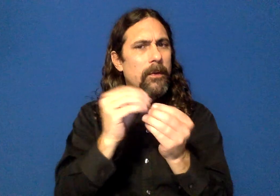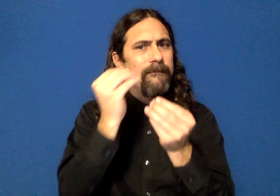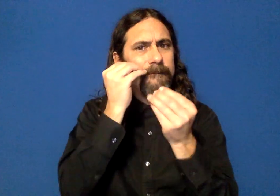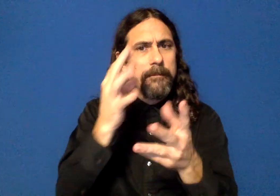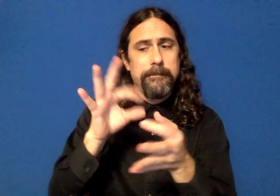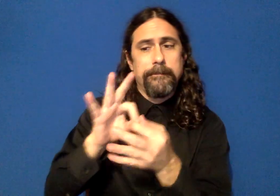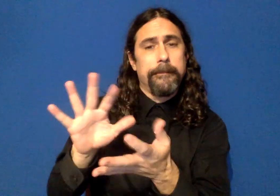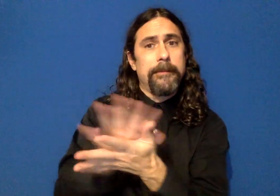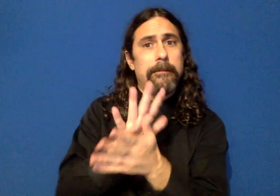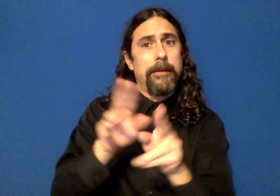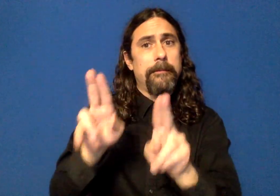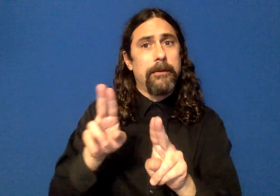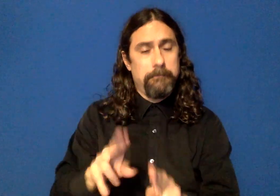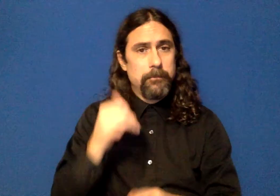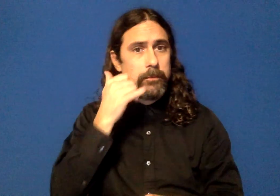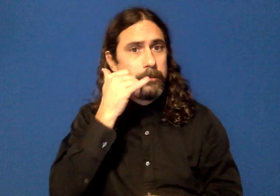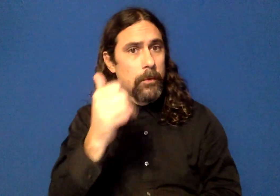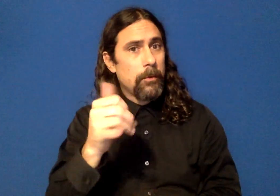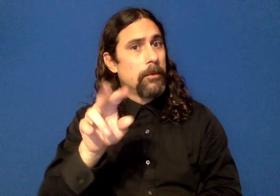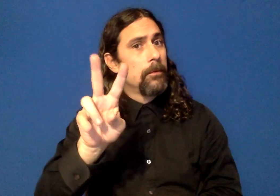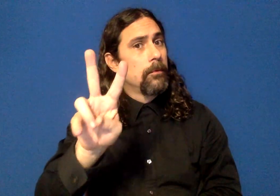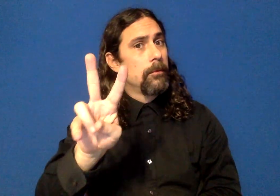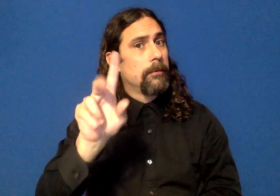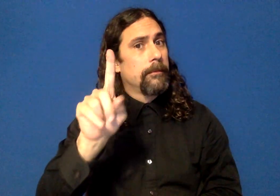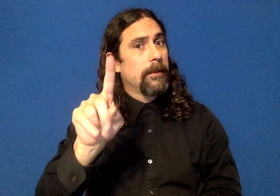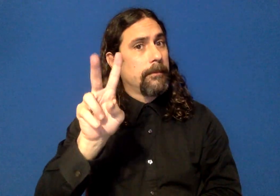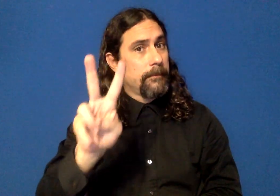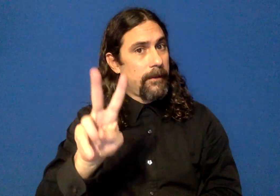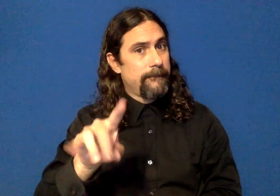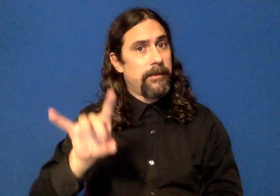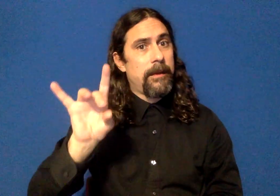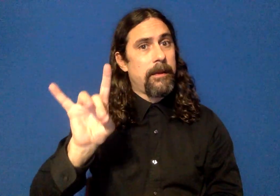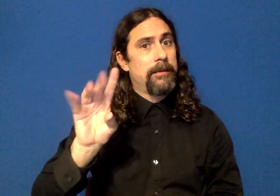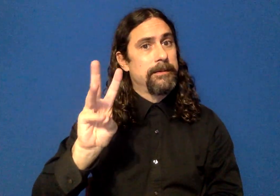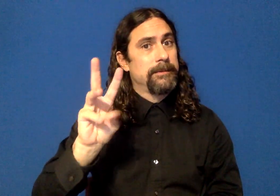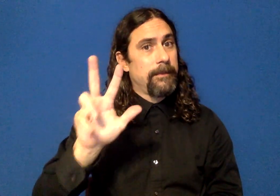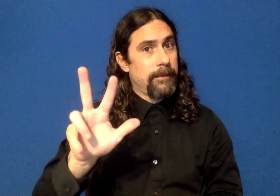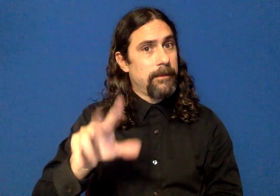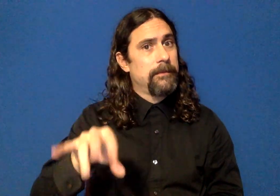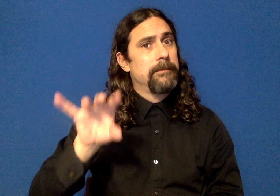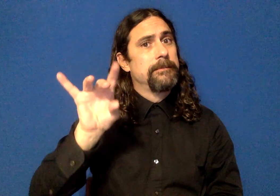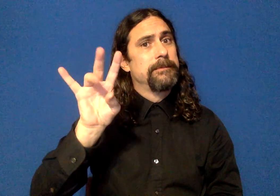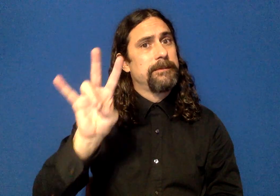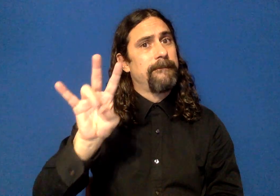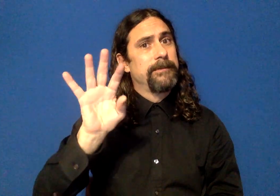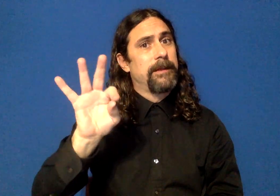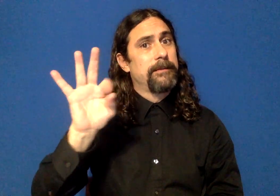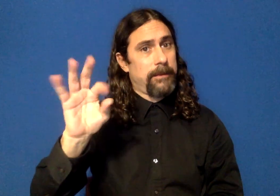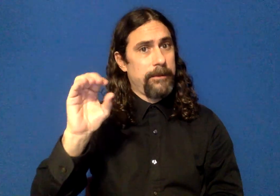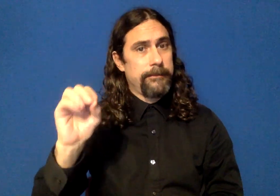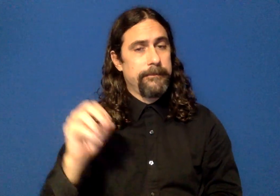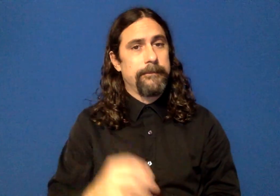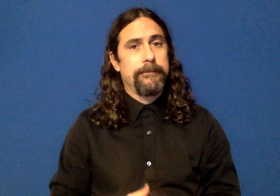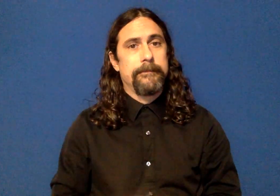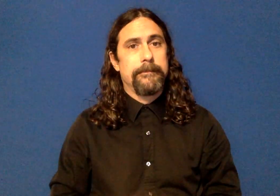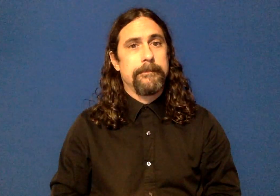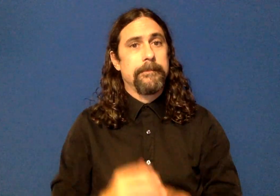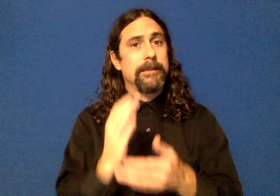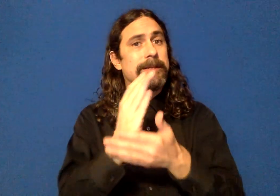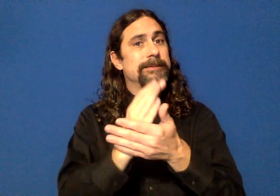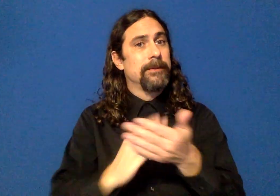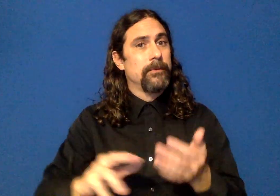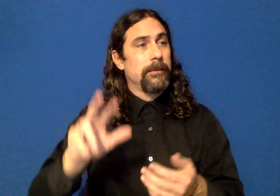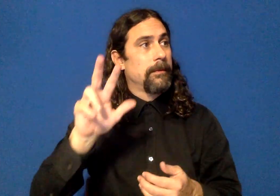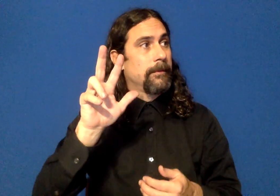you. You can find out more about how to get paper applications by calling 212-863-7990.